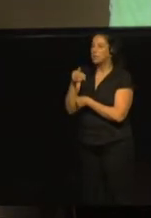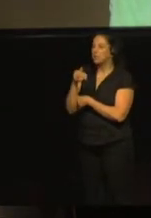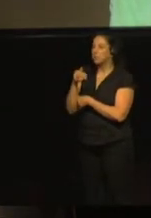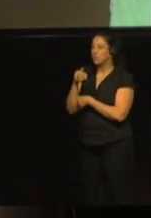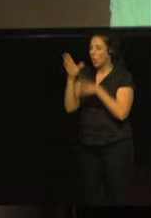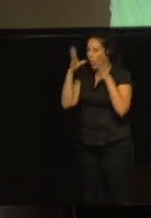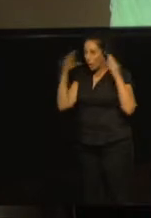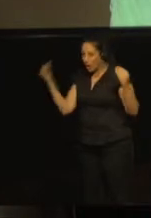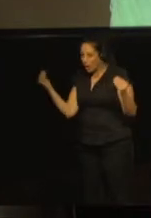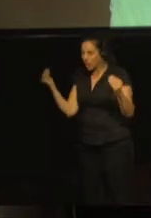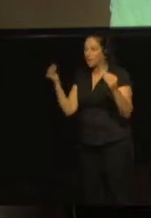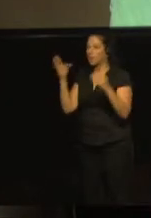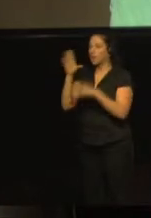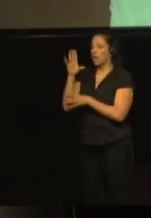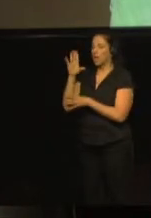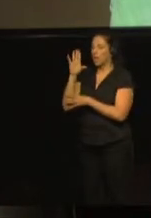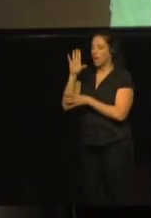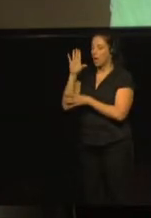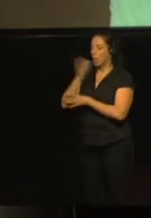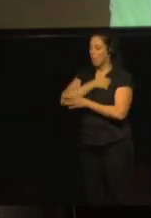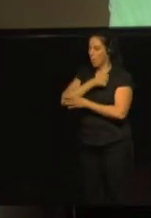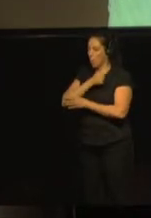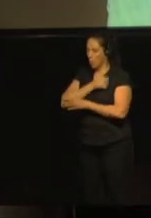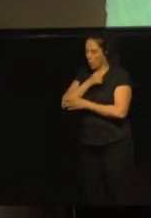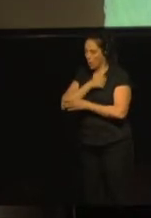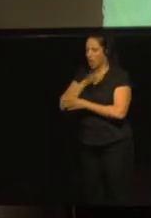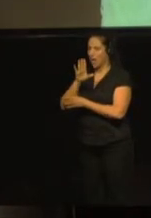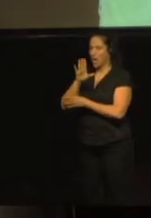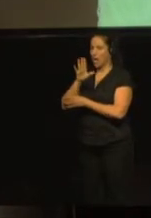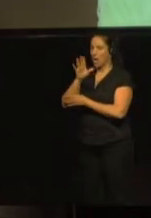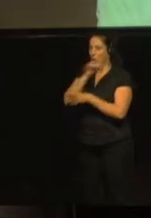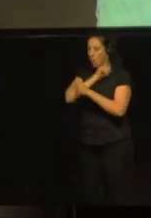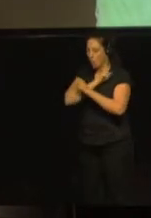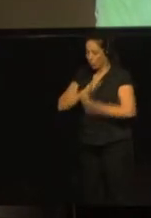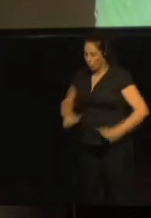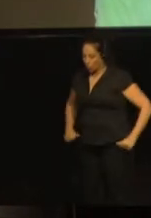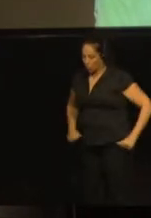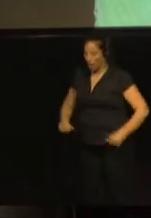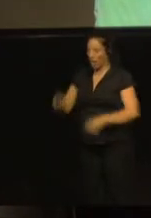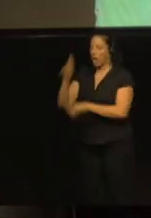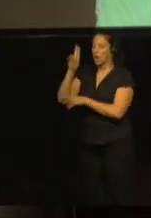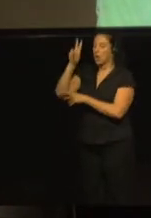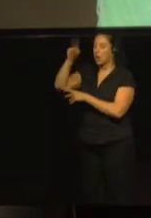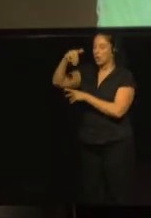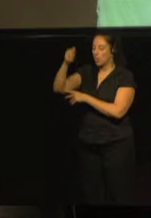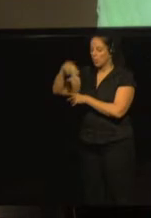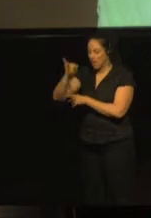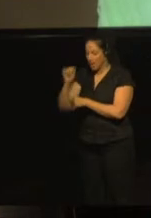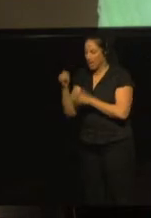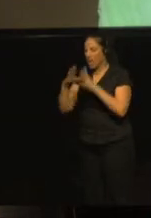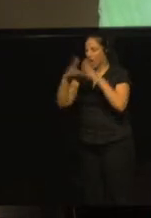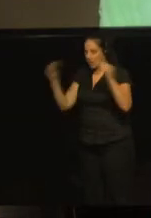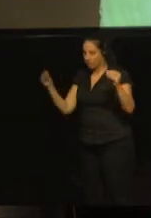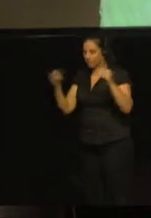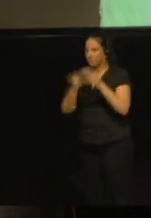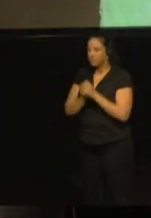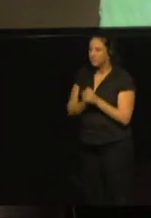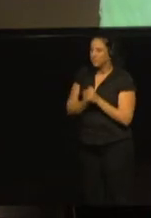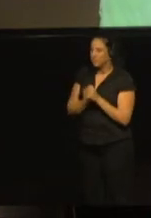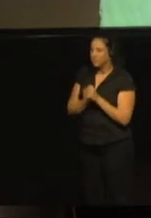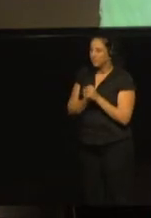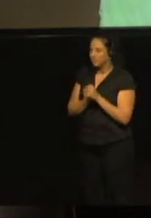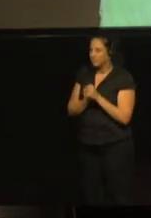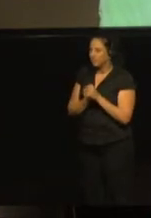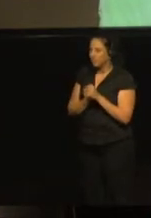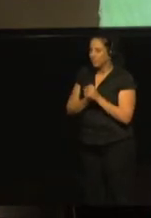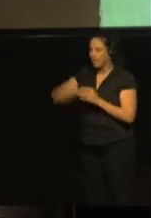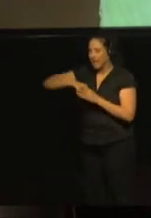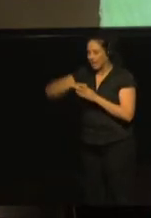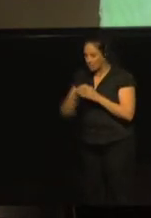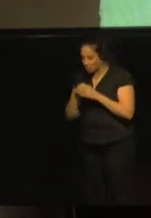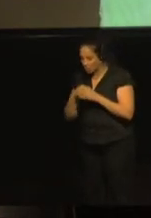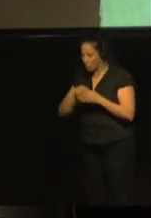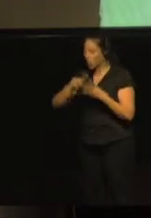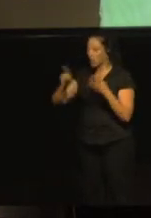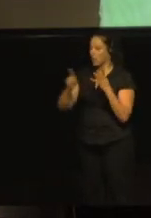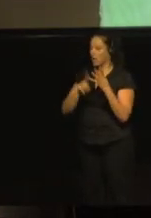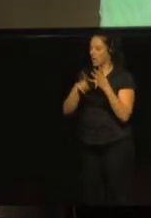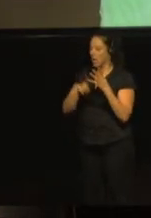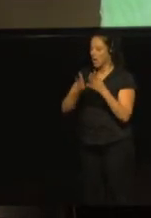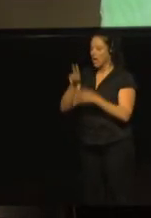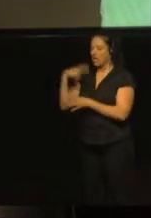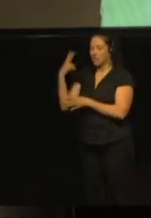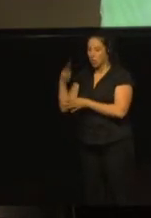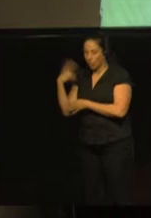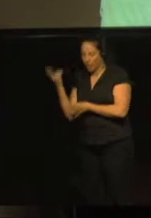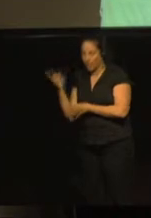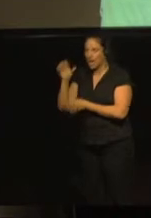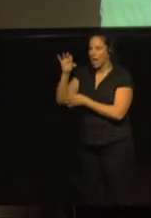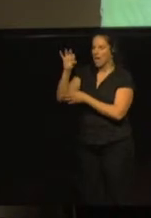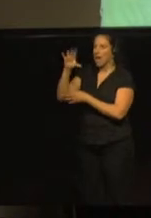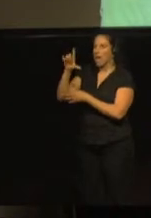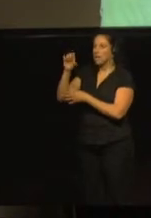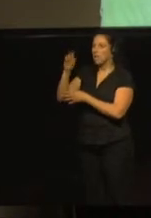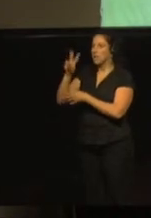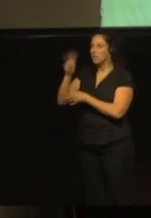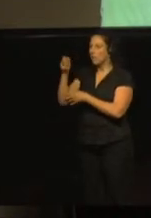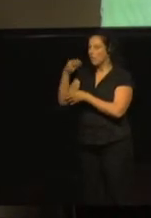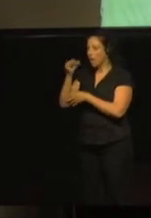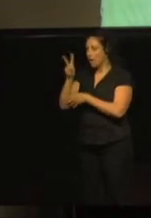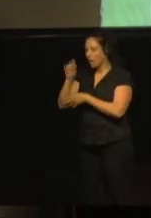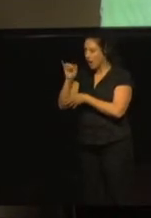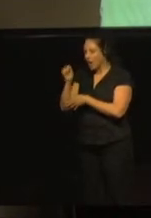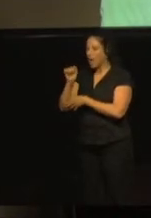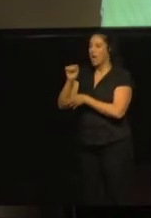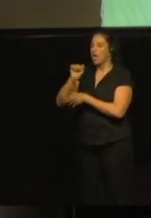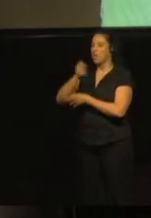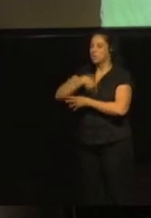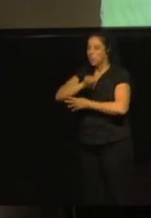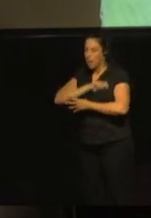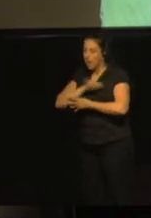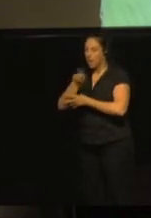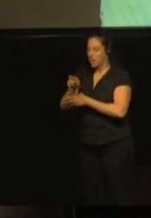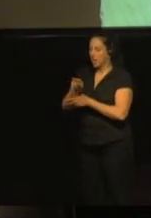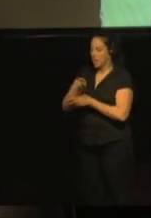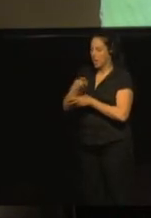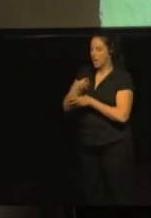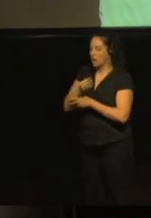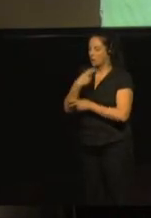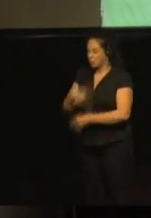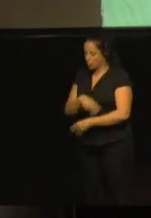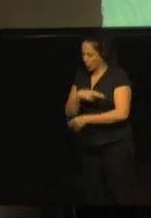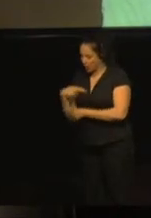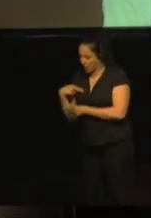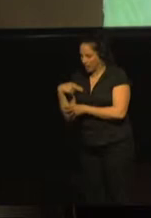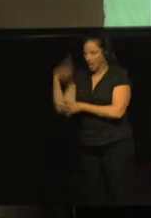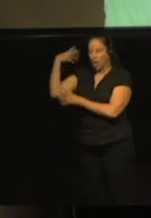Poland, Portugal, Romania, Scotland, Slovenia, Slovakia, Spain, Switzerland, Turkey and the UK.